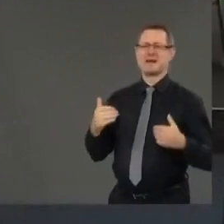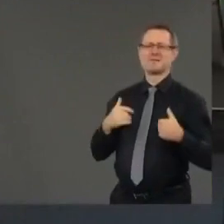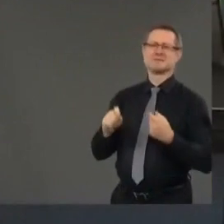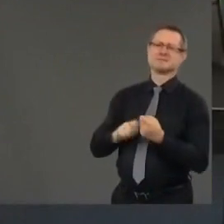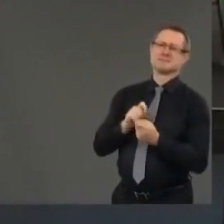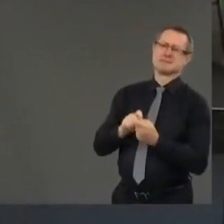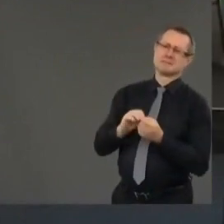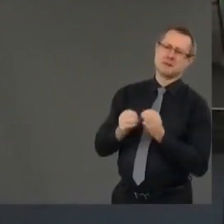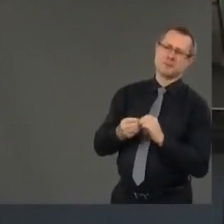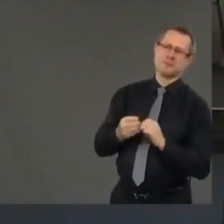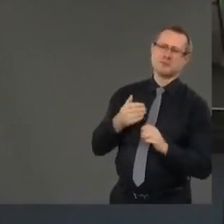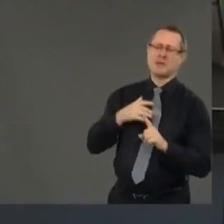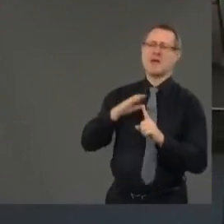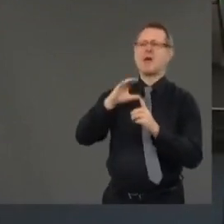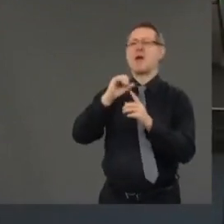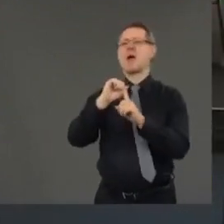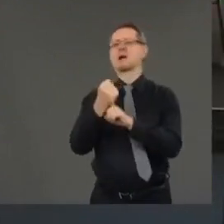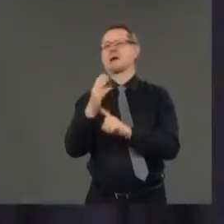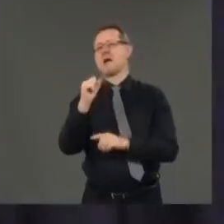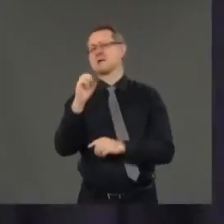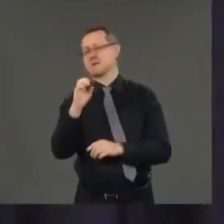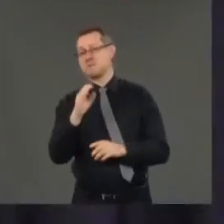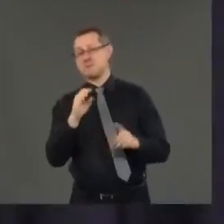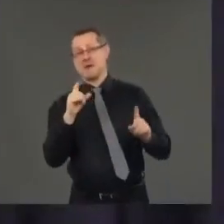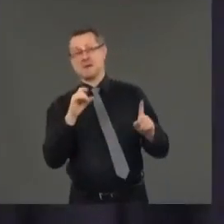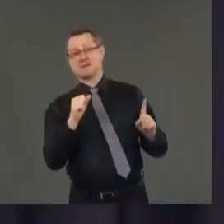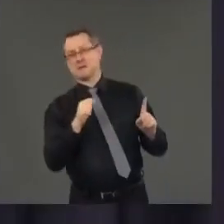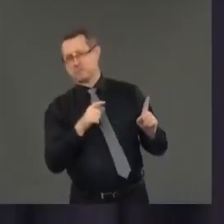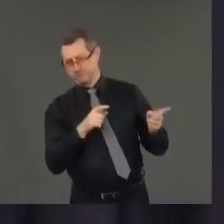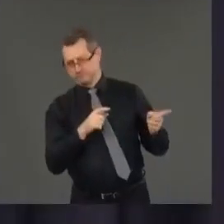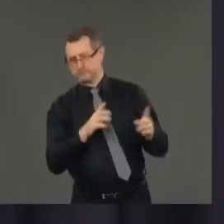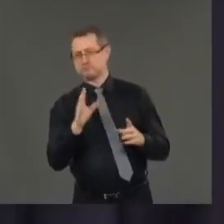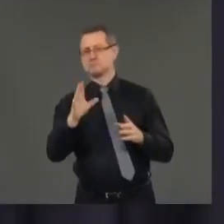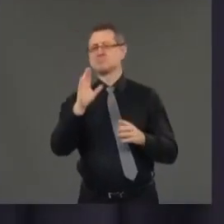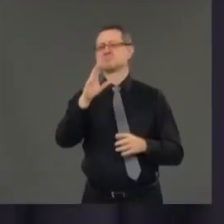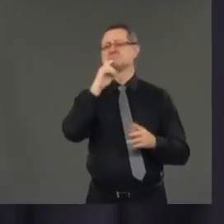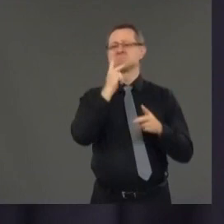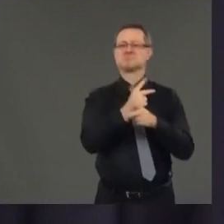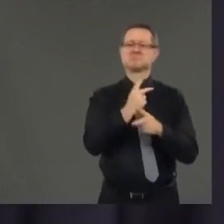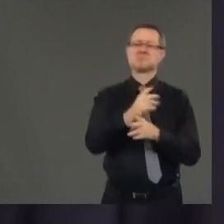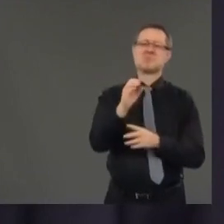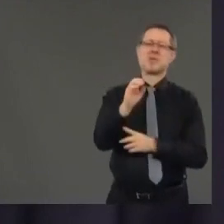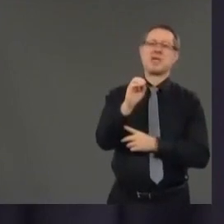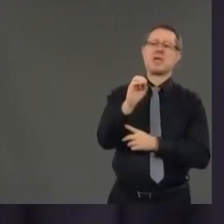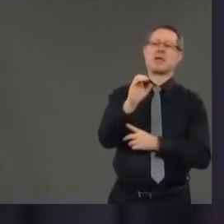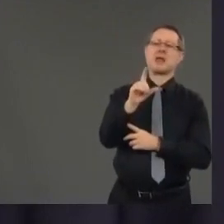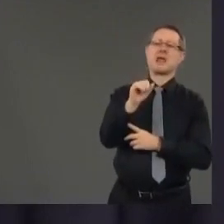YOU SHOULD HAVE AUDITED THEM FIRST. THEY ARE RIGHT.